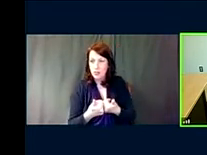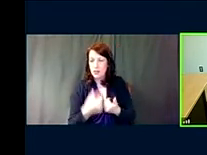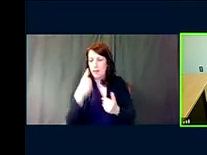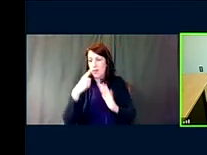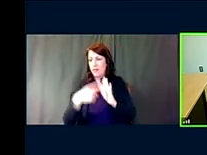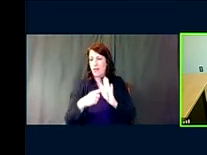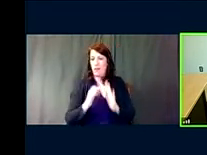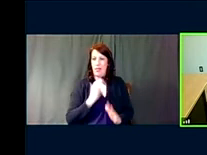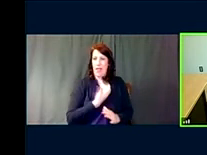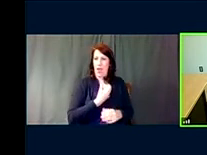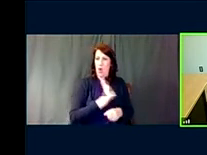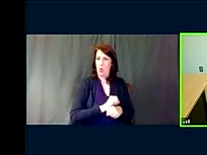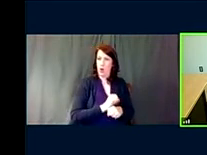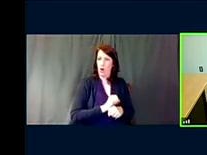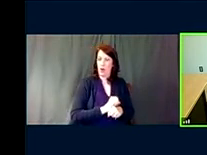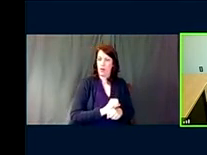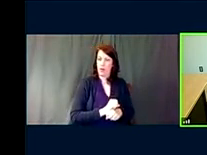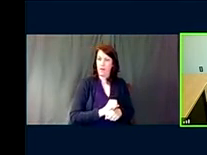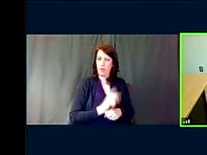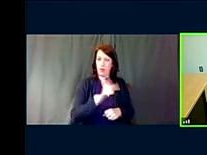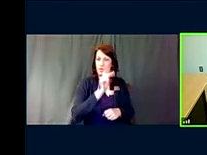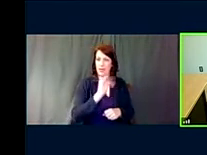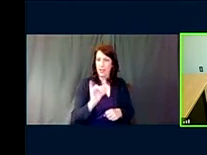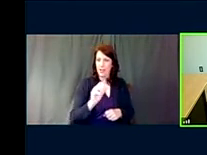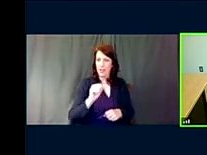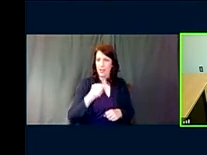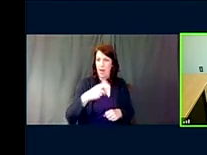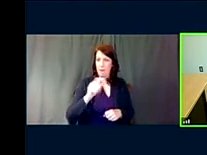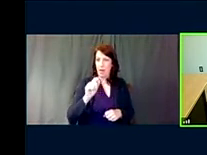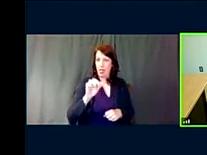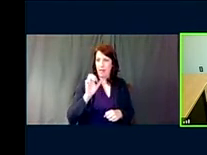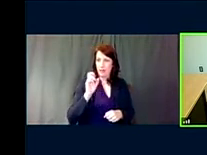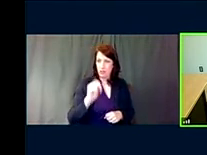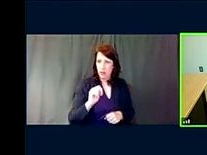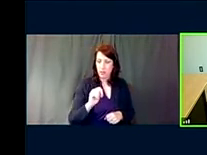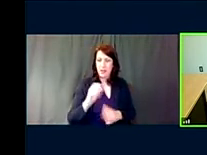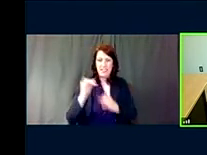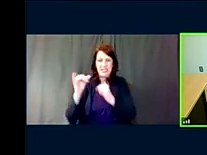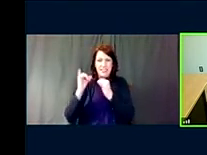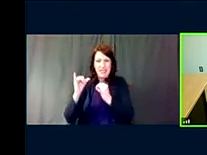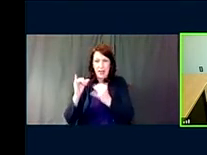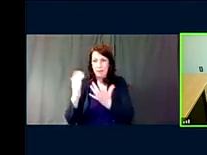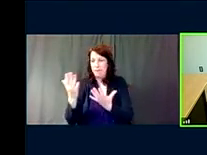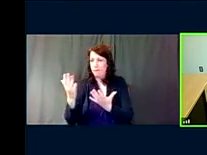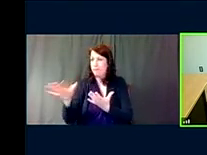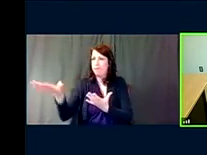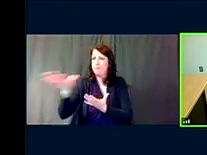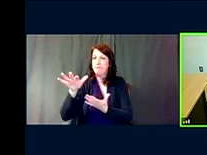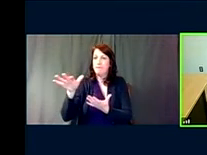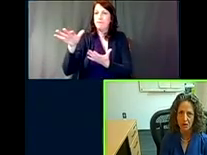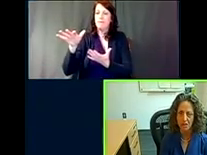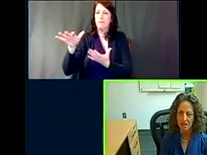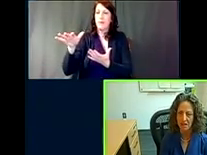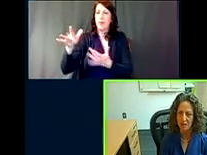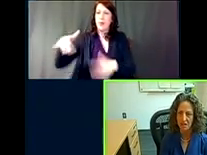CHALLENGES THAT EXIST, FOR EXAMPLE, IN OUR WORK IN APPALACHIAN KENTUCKY ALSO EXIST